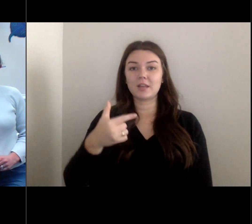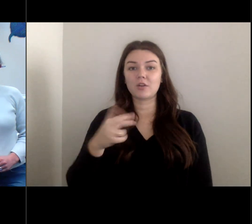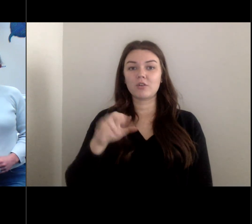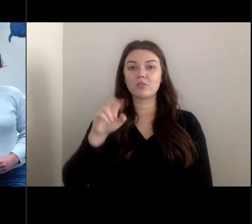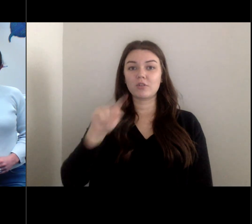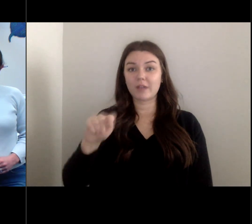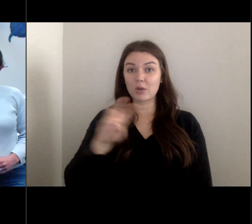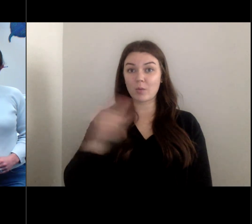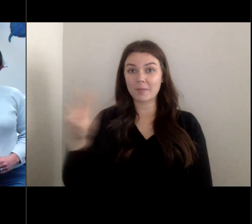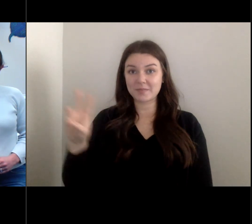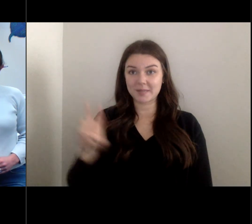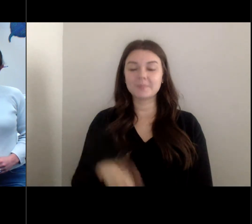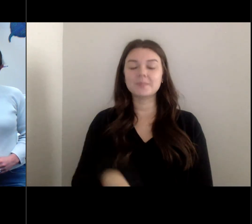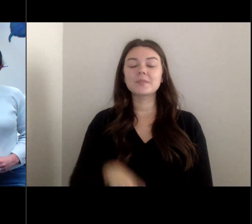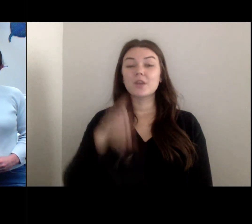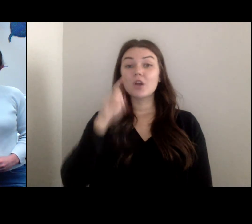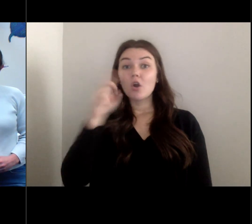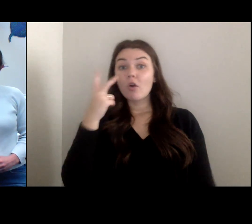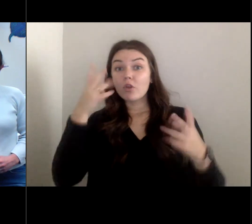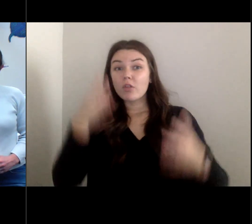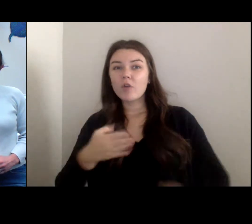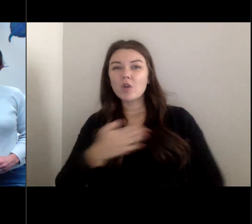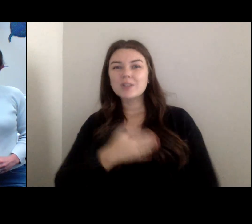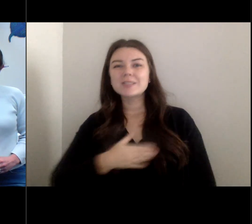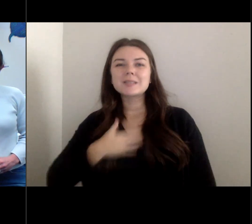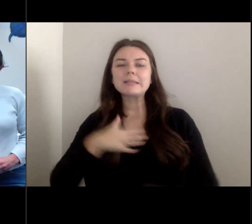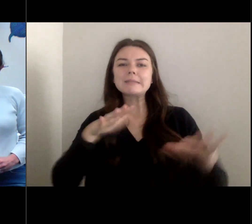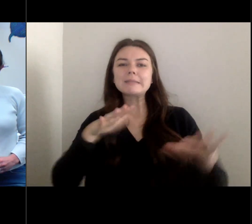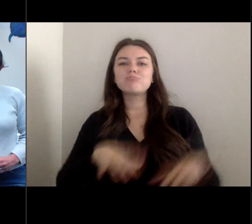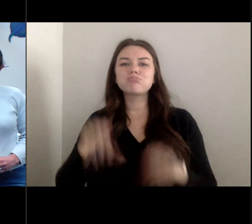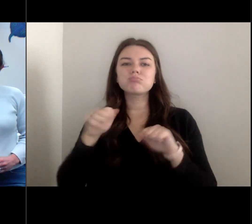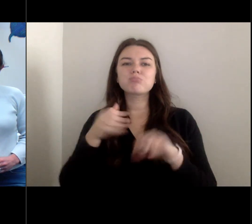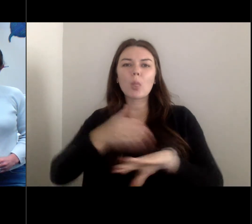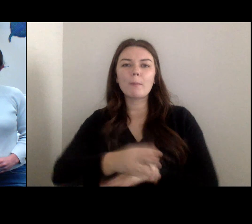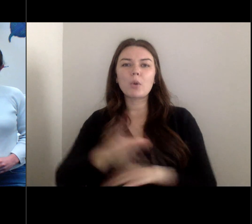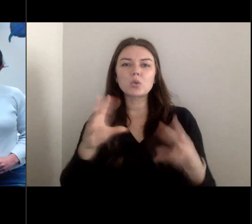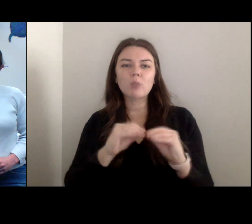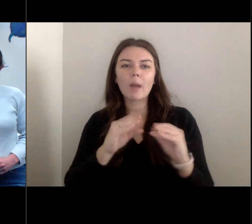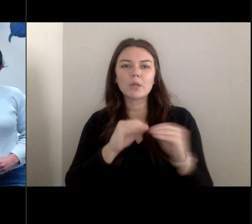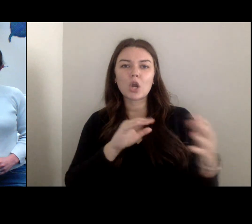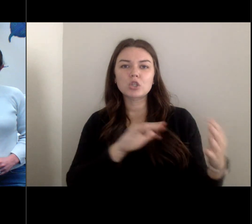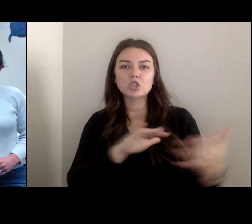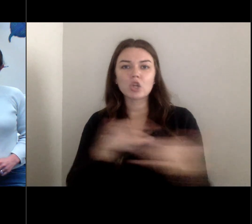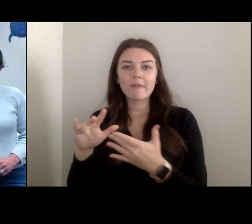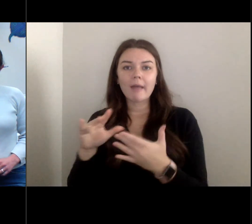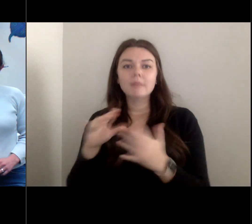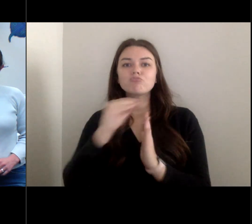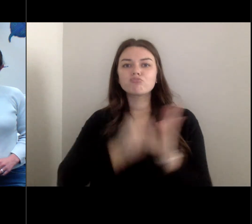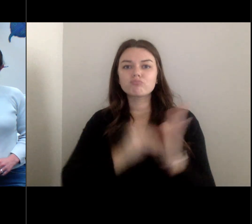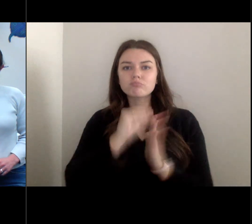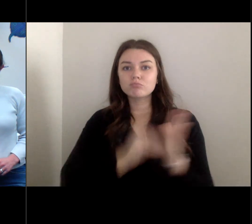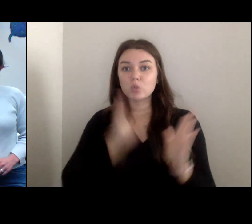All our viewers, please stay tuned for post-webinar survey because we'd love your feedback, and information on past and upcoming webinars,